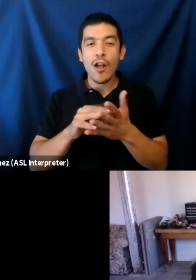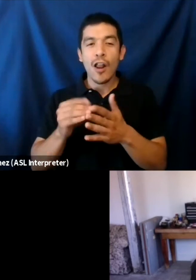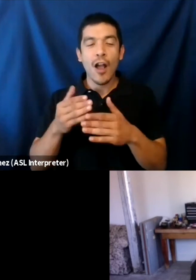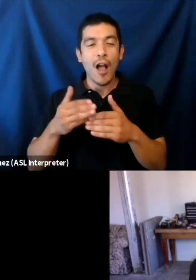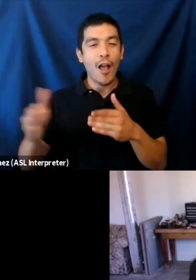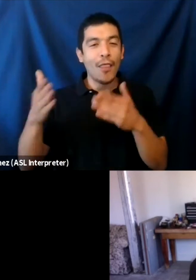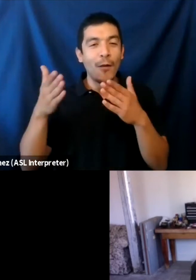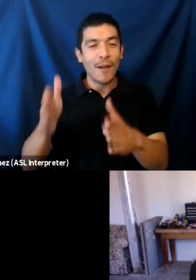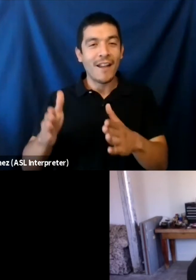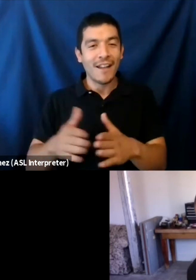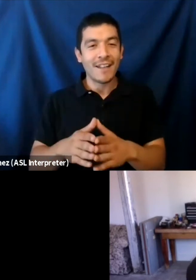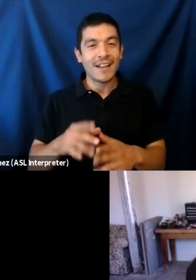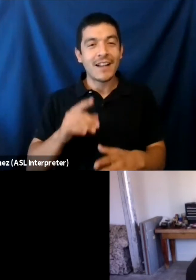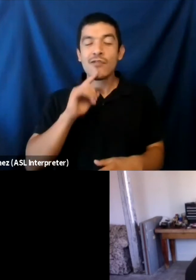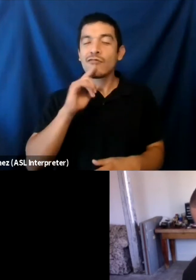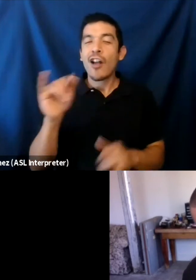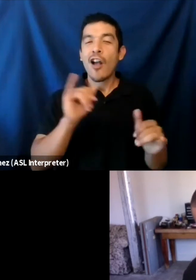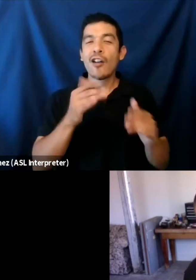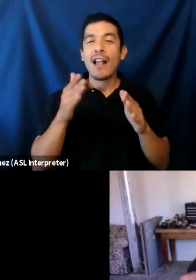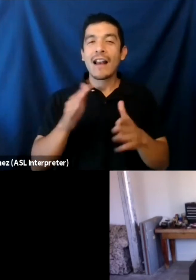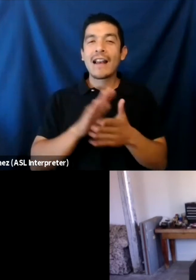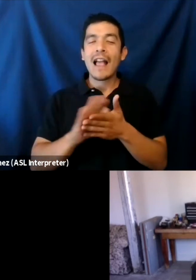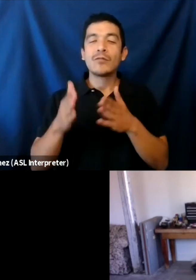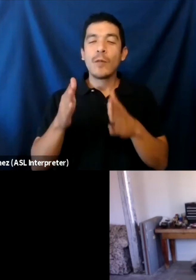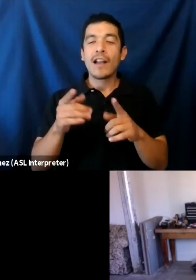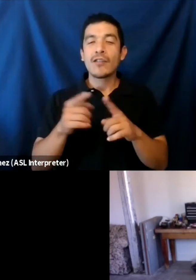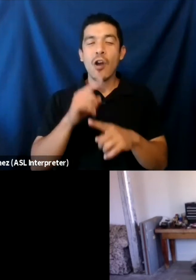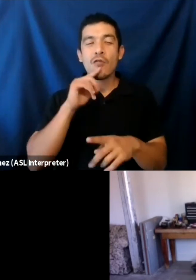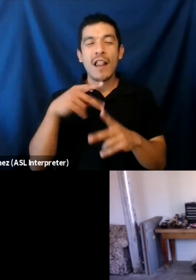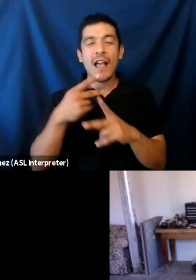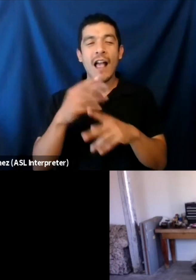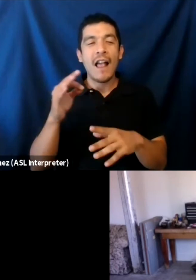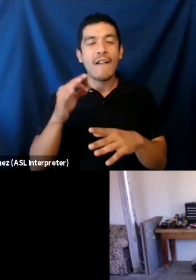So, it's just also a nice way to kind of like relieve some of that anxiety,